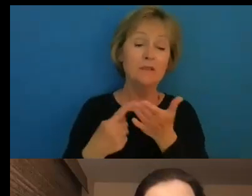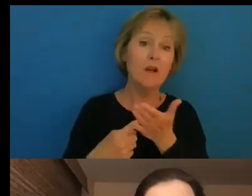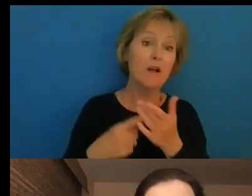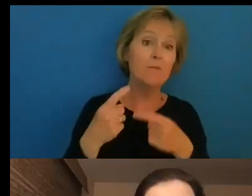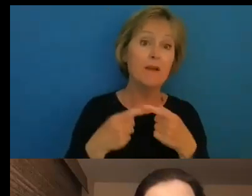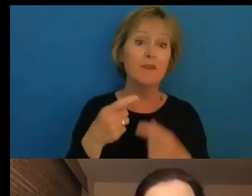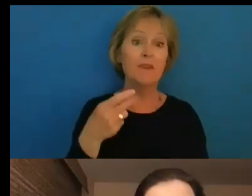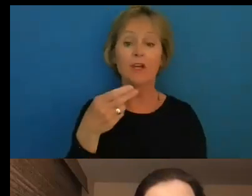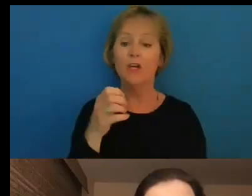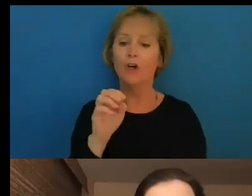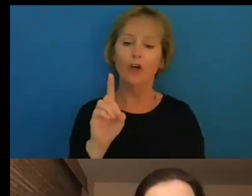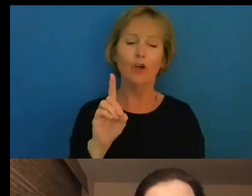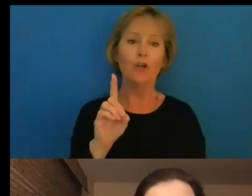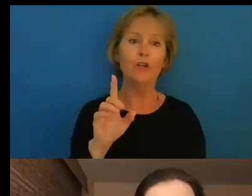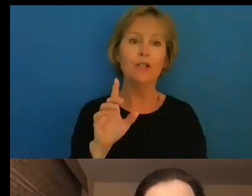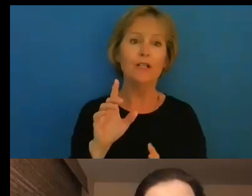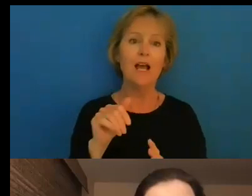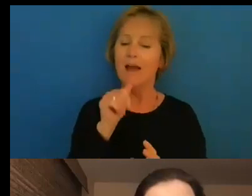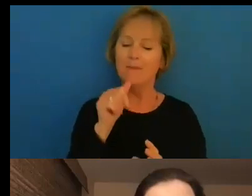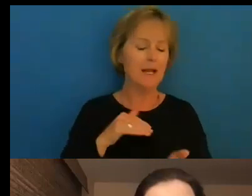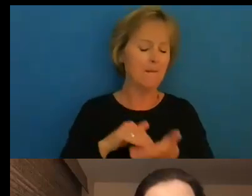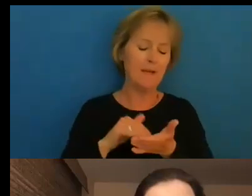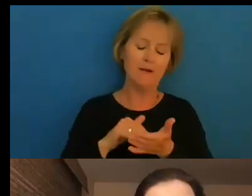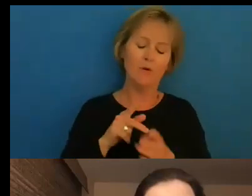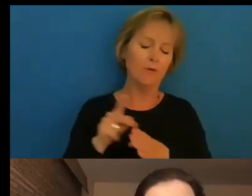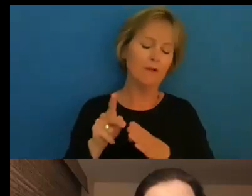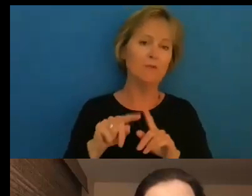but I'm not a medical professional, so I'll have to leave it up to them.